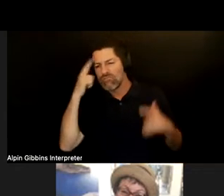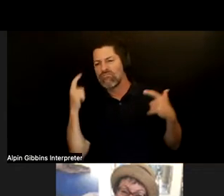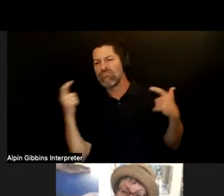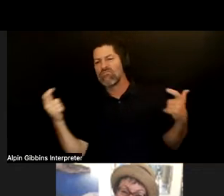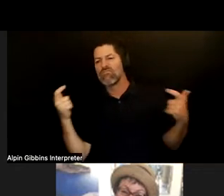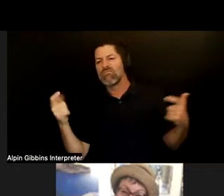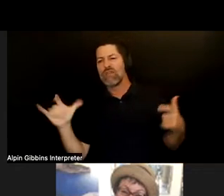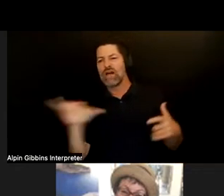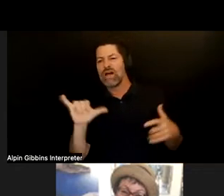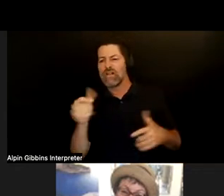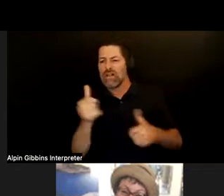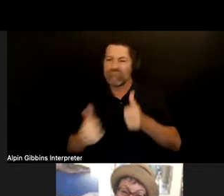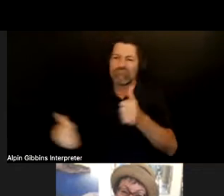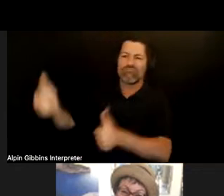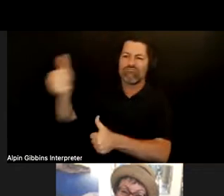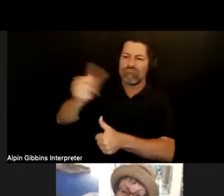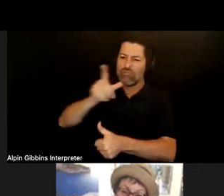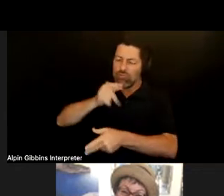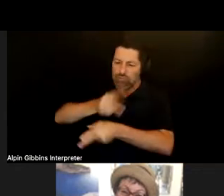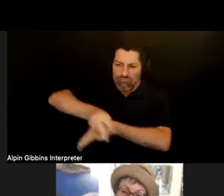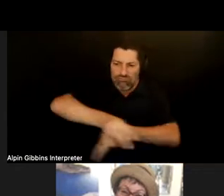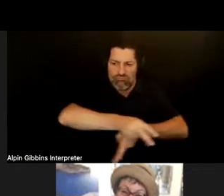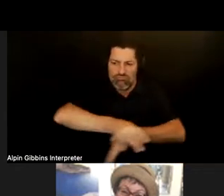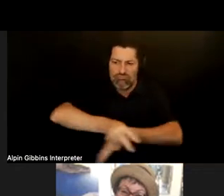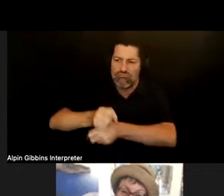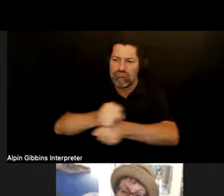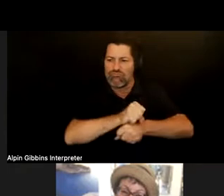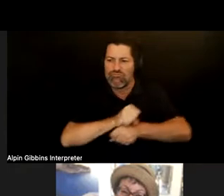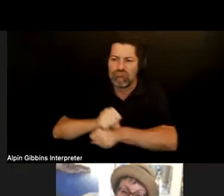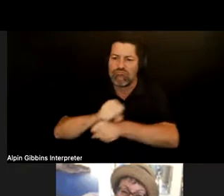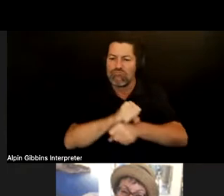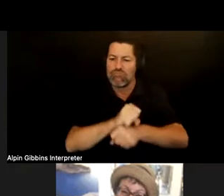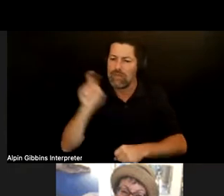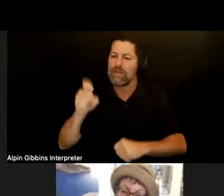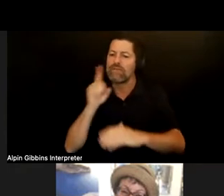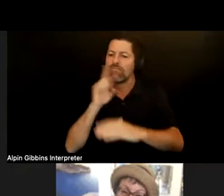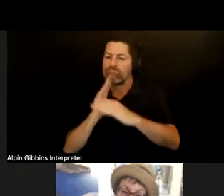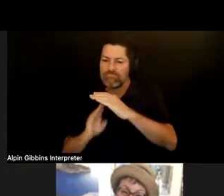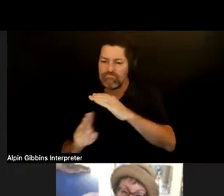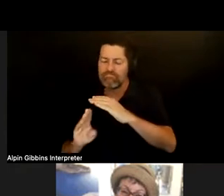19:22:41 slaveholders, were we. but we need to be humble and to remind ourselves of that